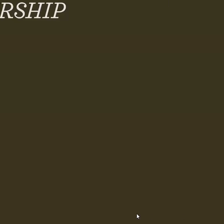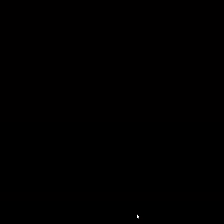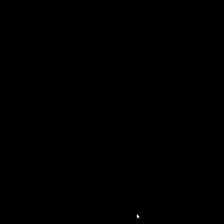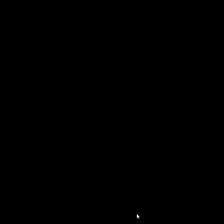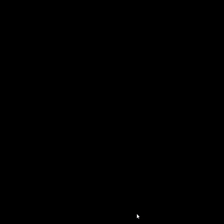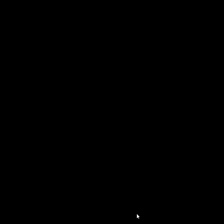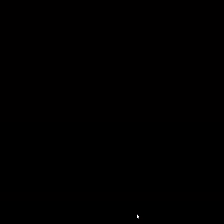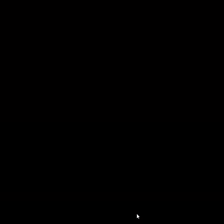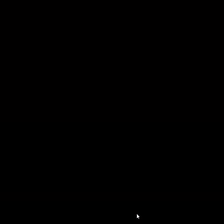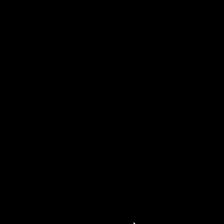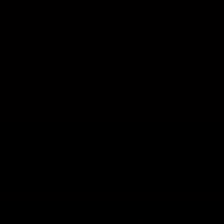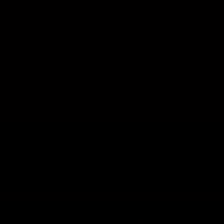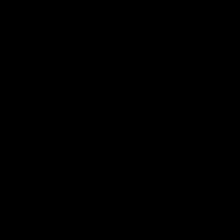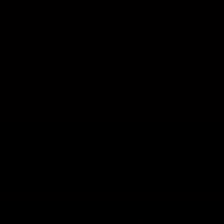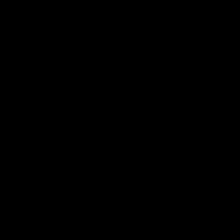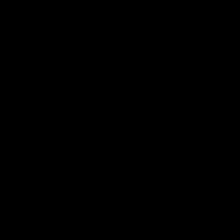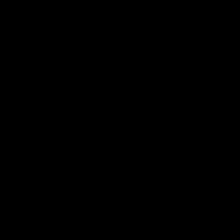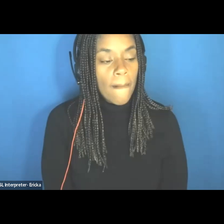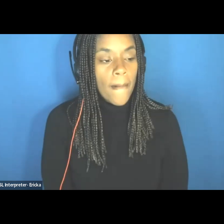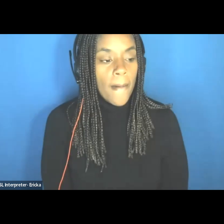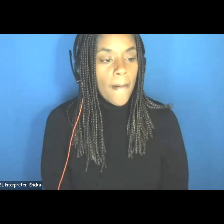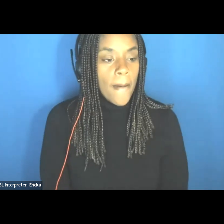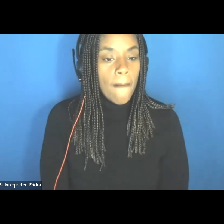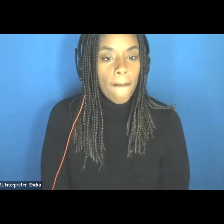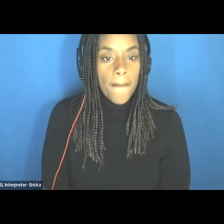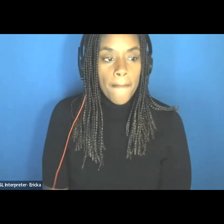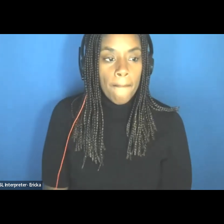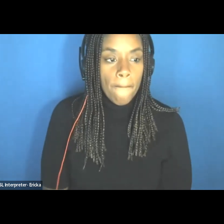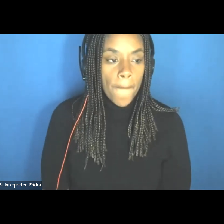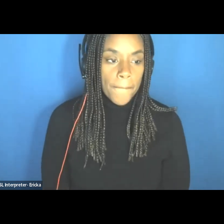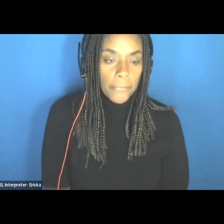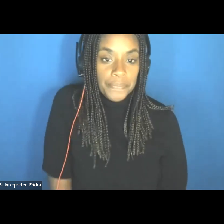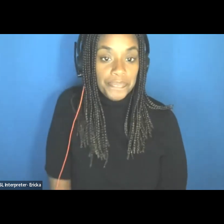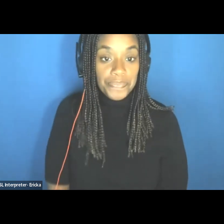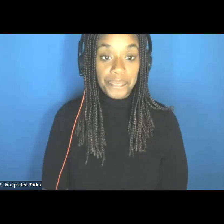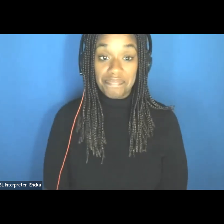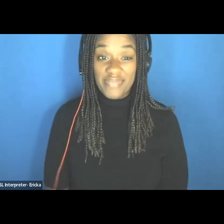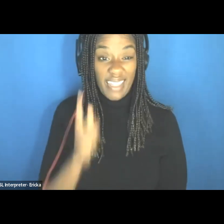Next slide.